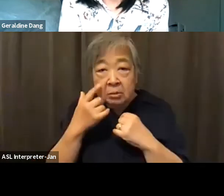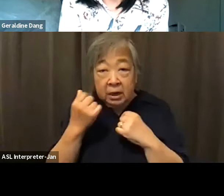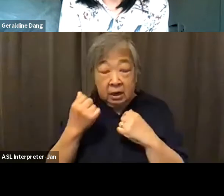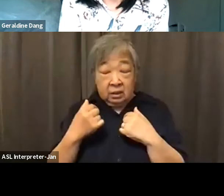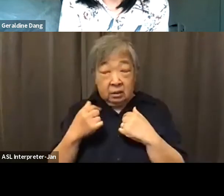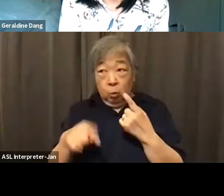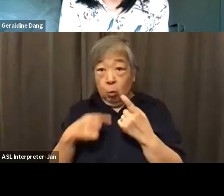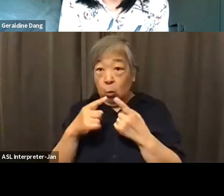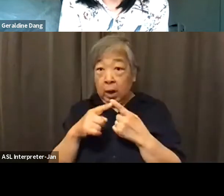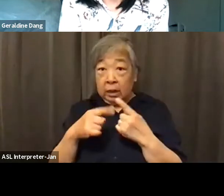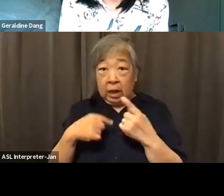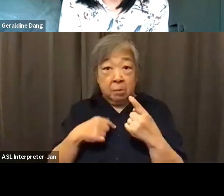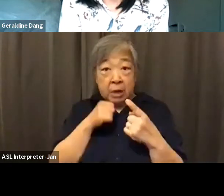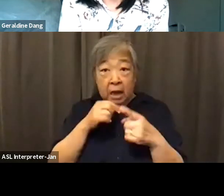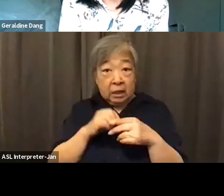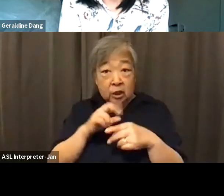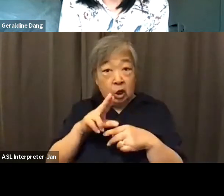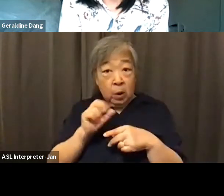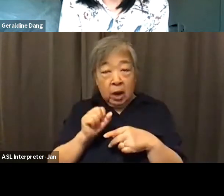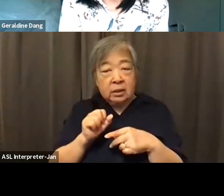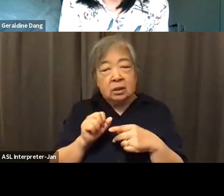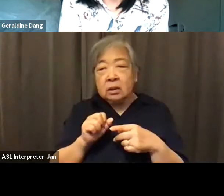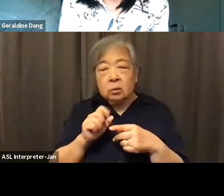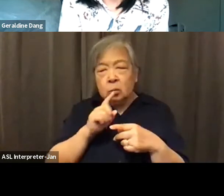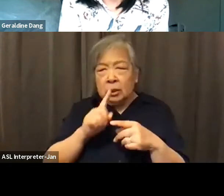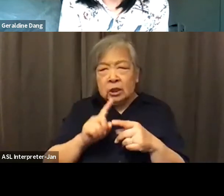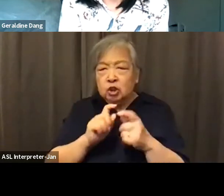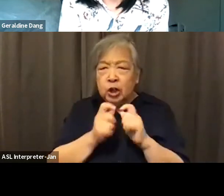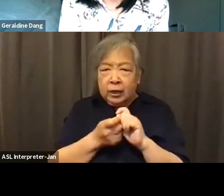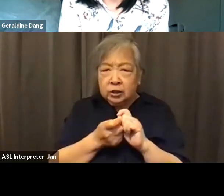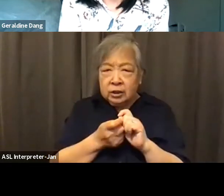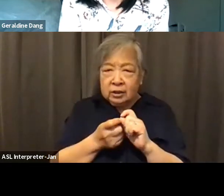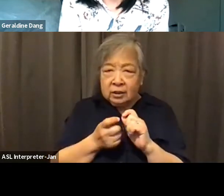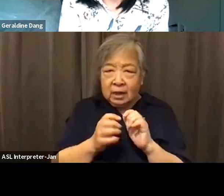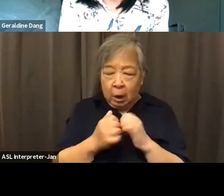because that all changes so much. JOHILENY MERÁN: Thank you.